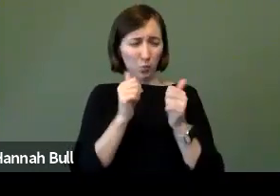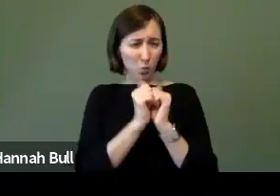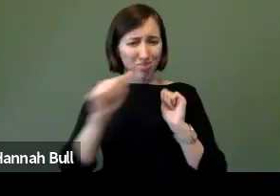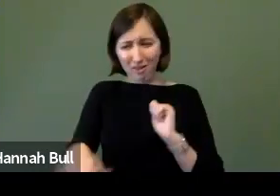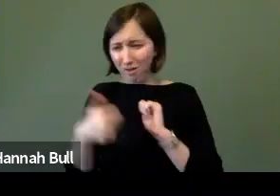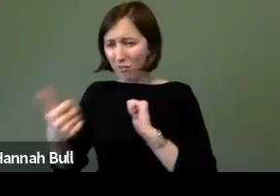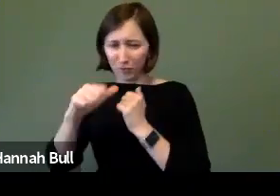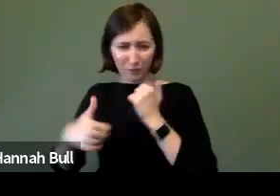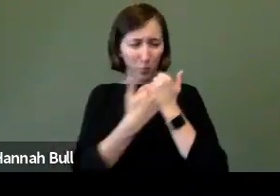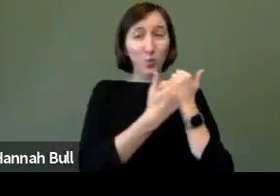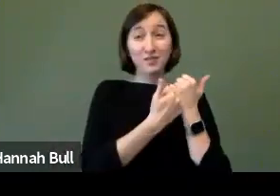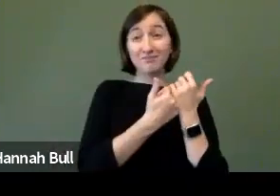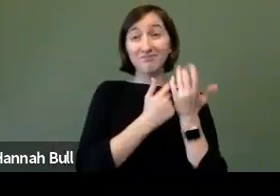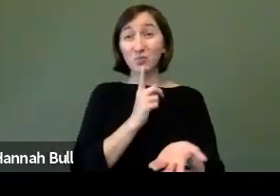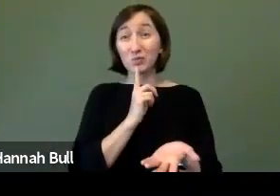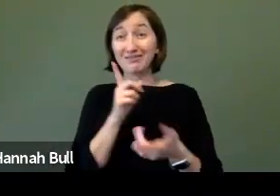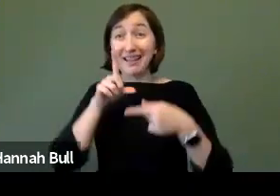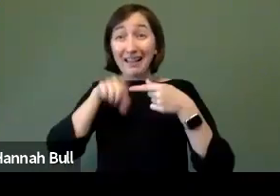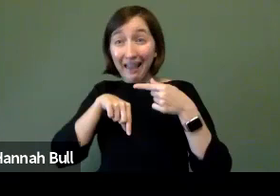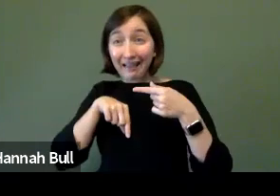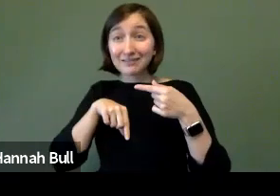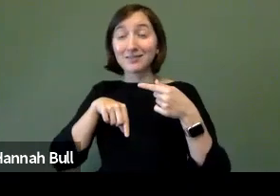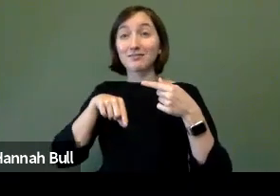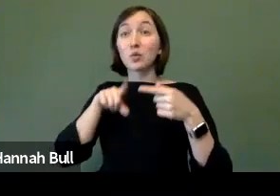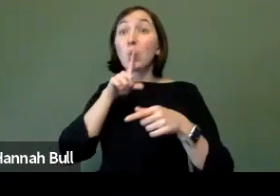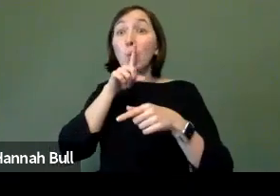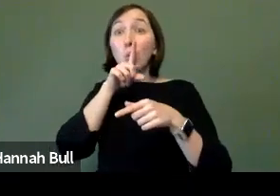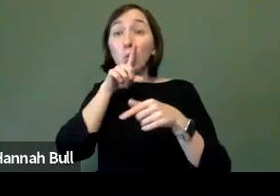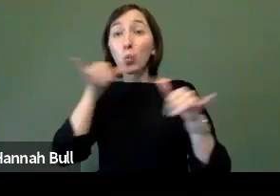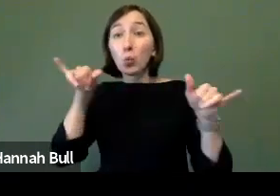being done in real-time with teachers and paraprofessionals.